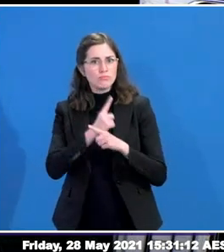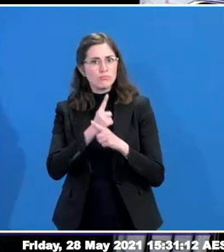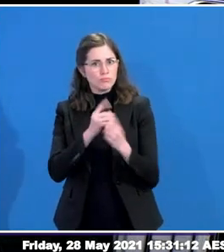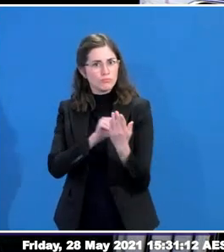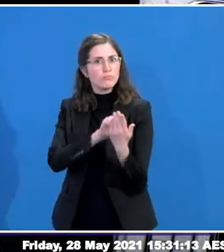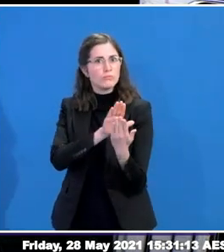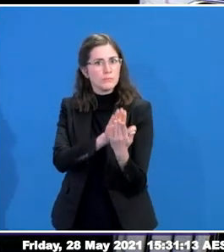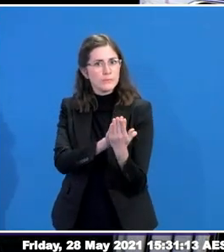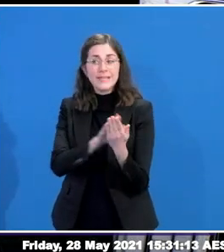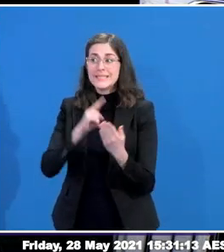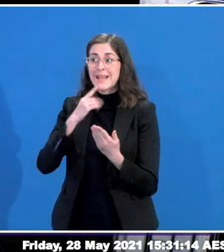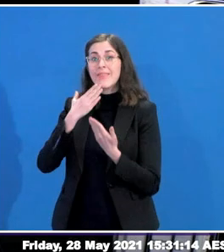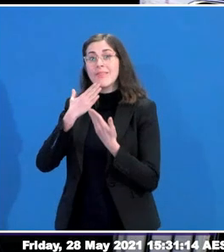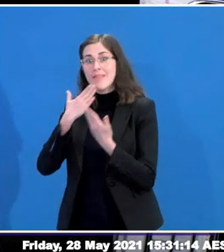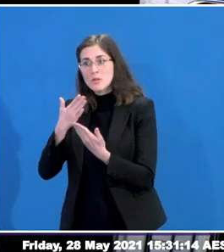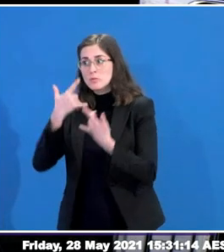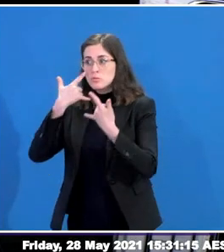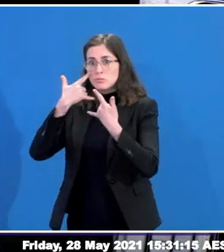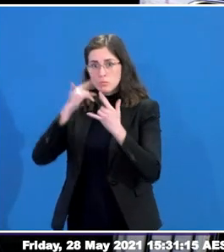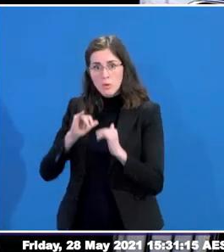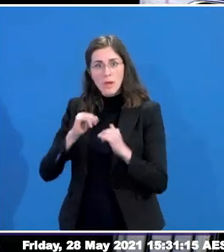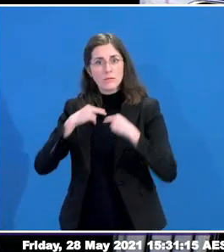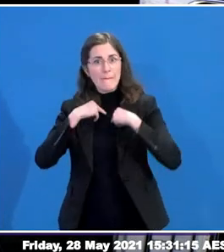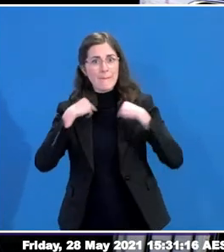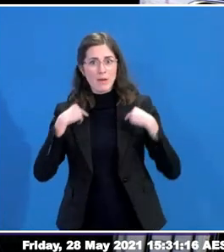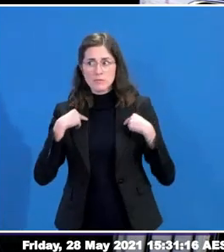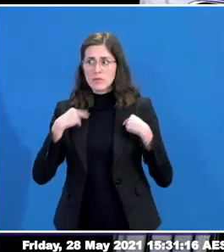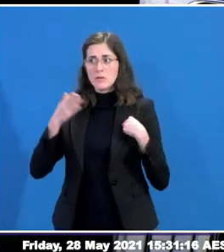to counsel and Counsel Assisting for preparing the directions.